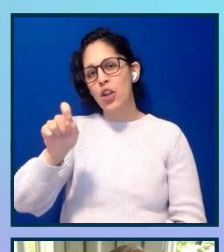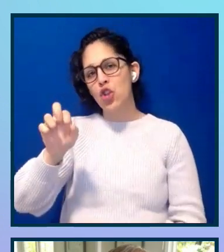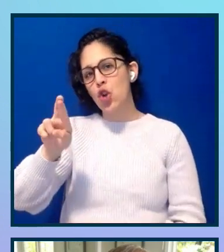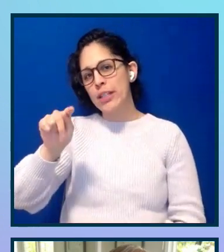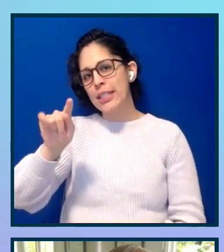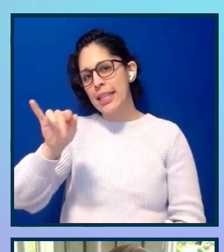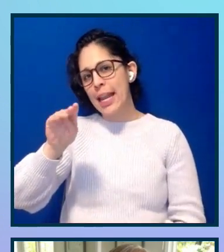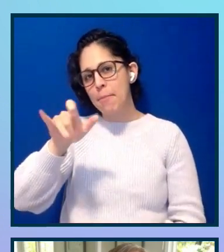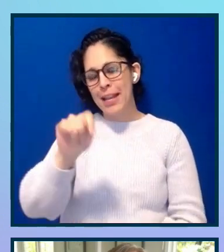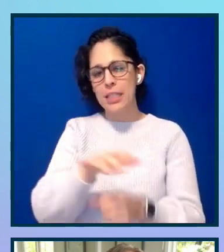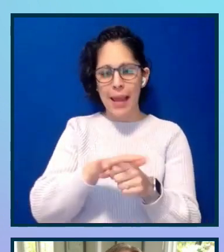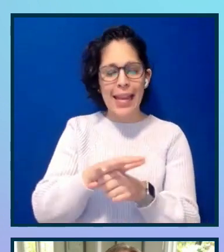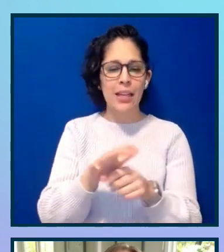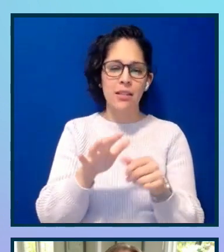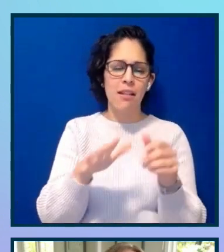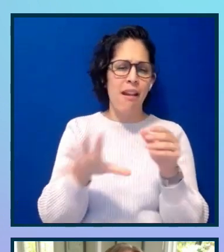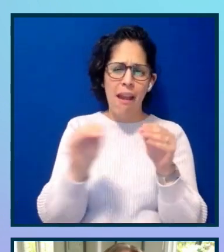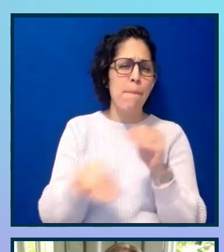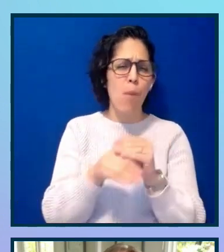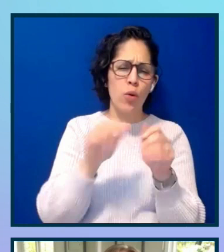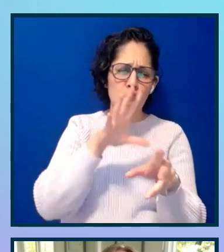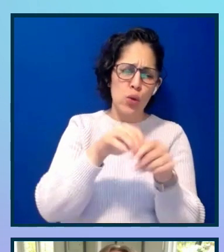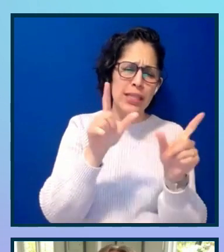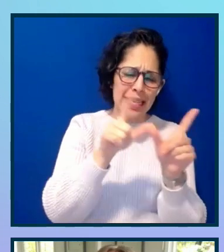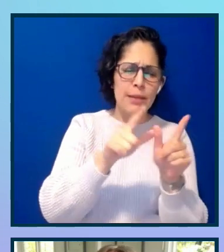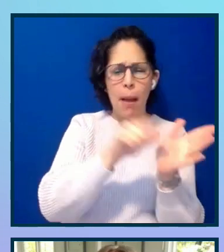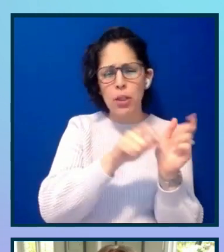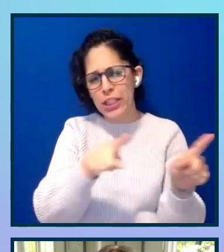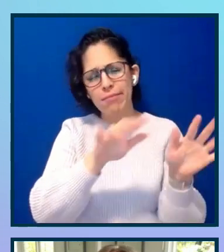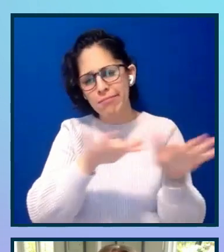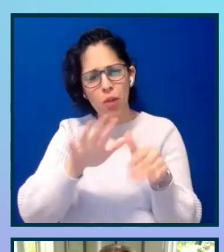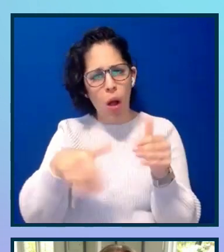licensing, publishing, et cetera. Touched a global user base,